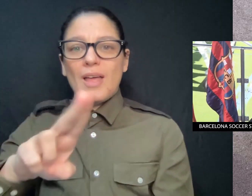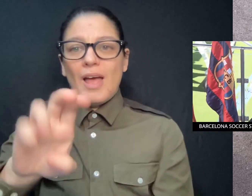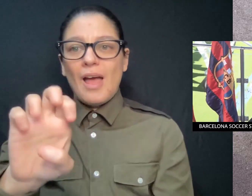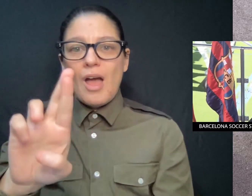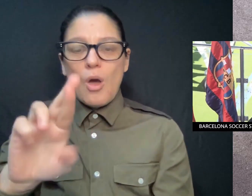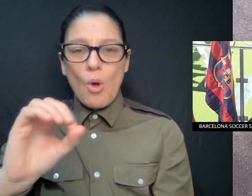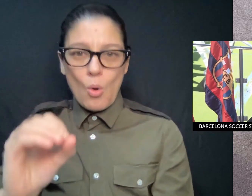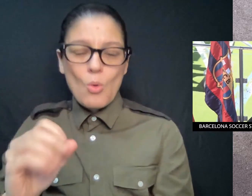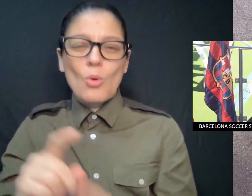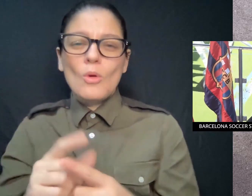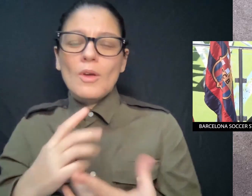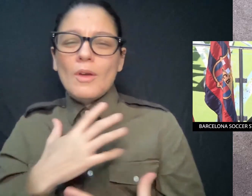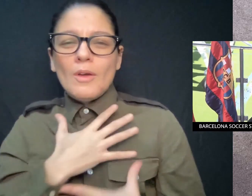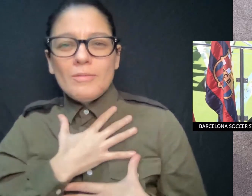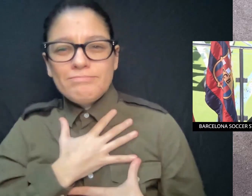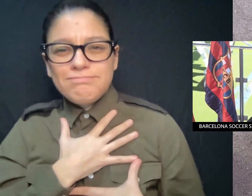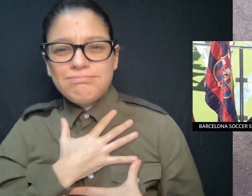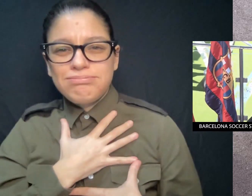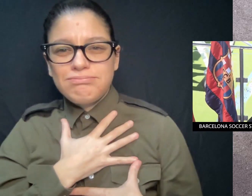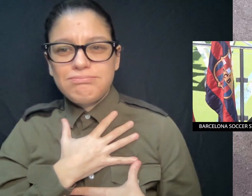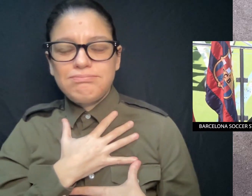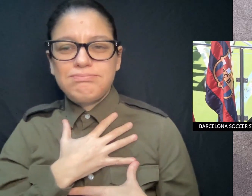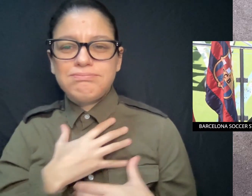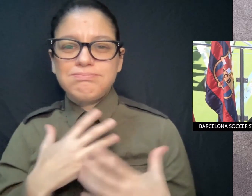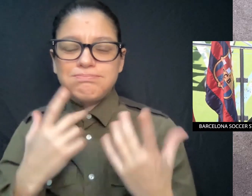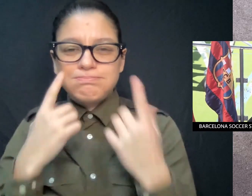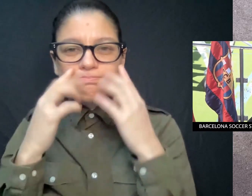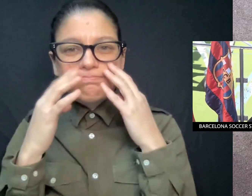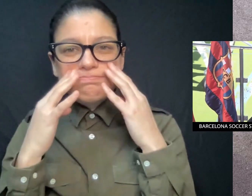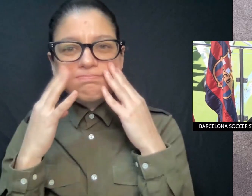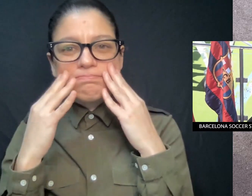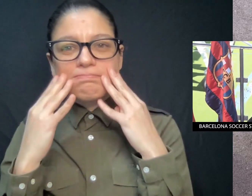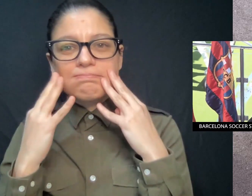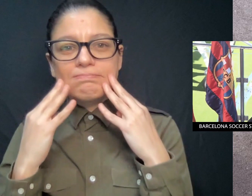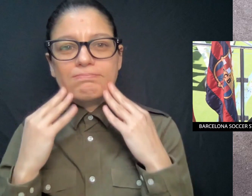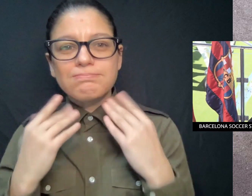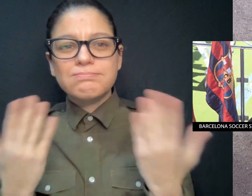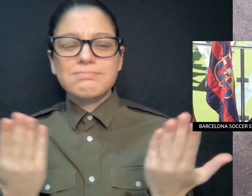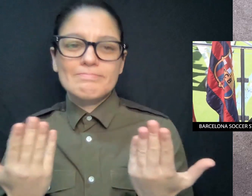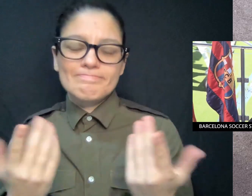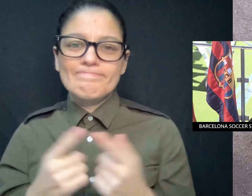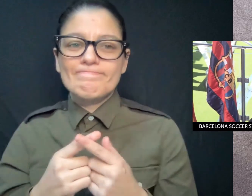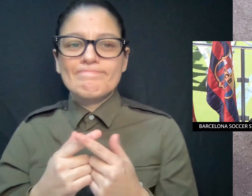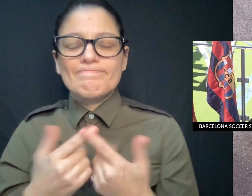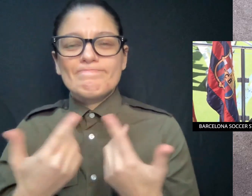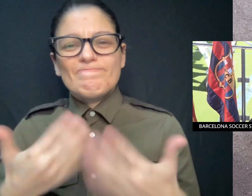Barcelona soccer superstar Sergio Aguero became overwhelmed with